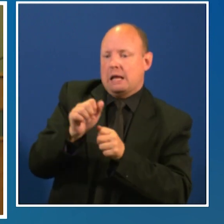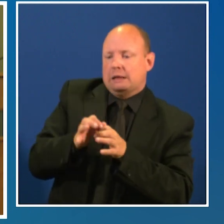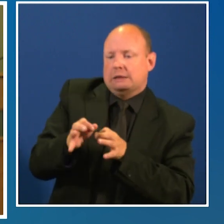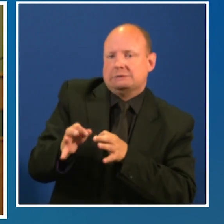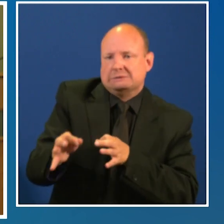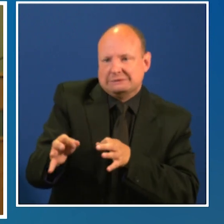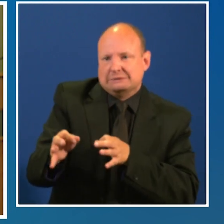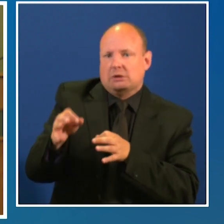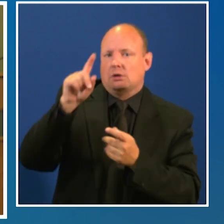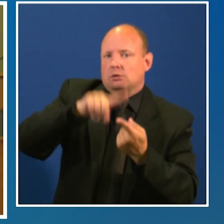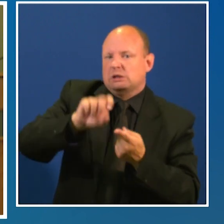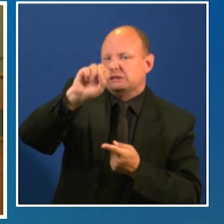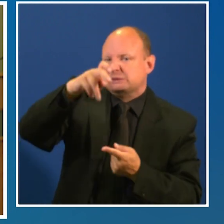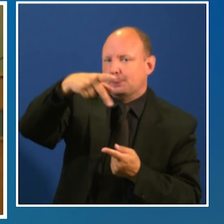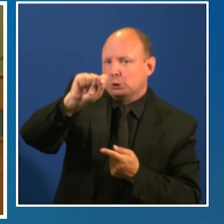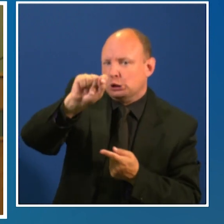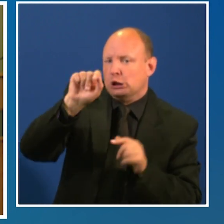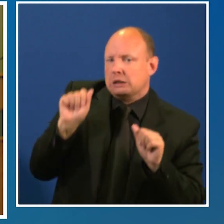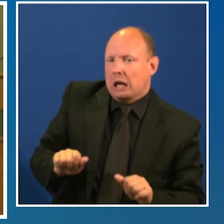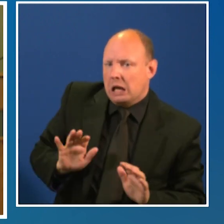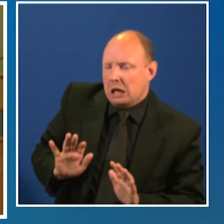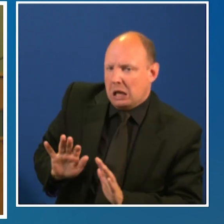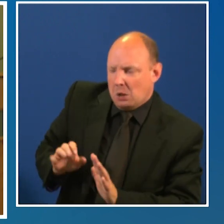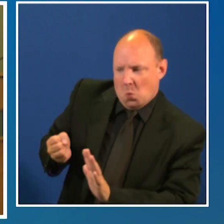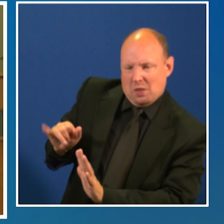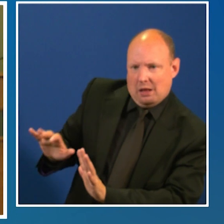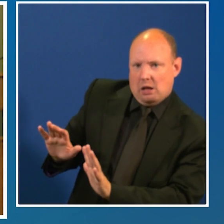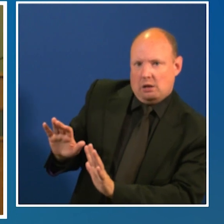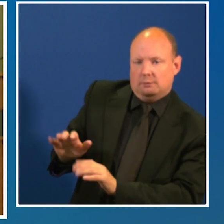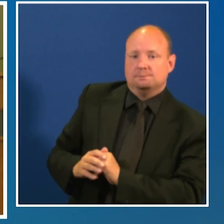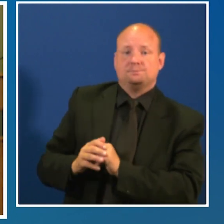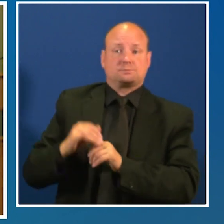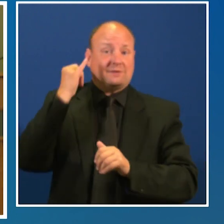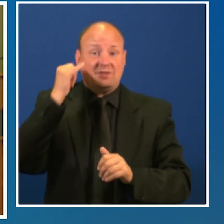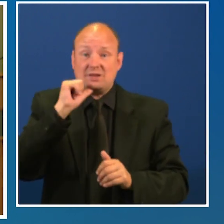services on and waive late fees and interest despite overdue